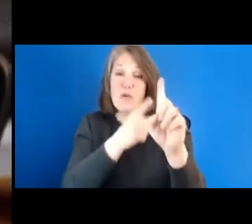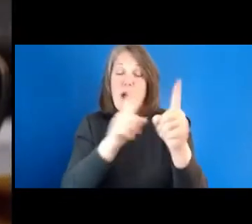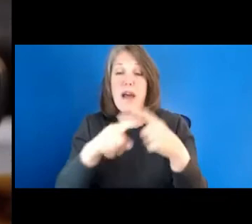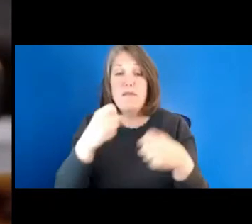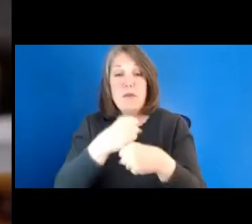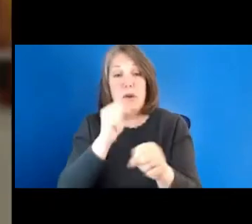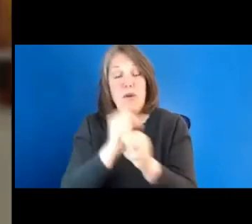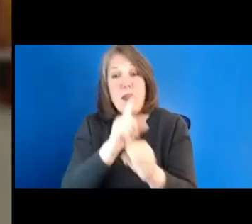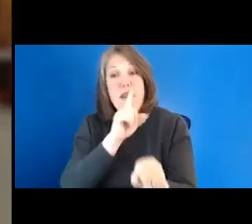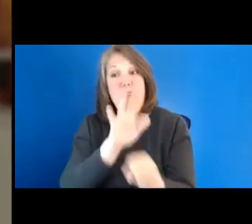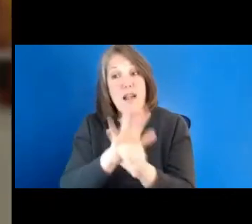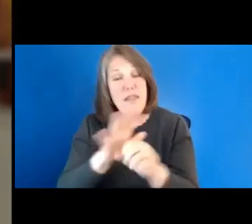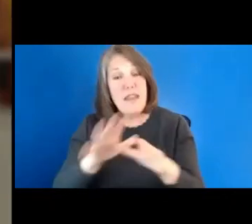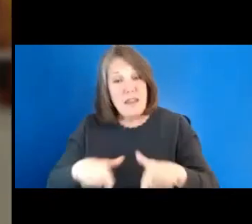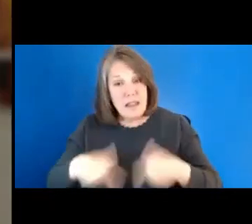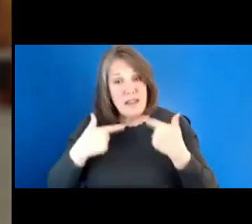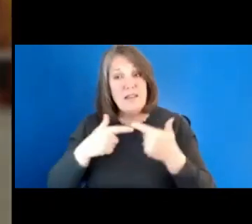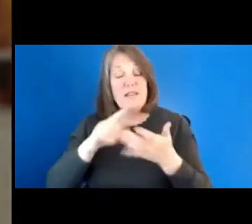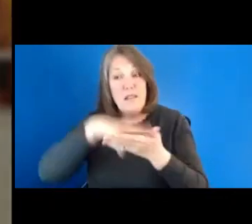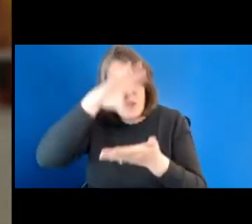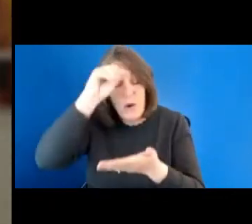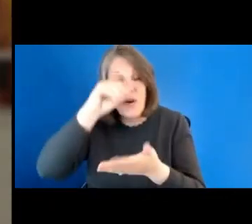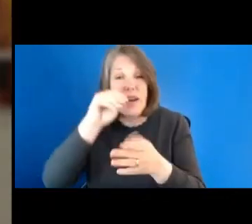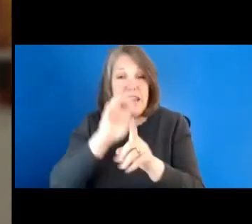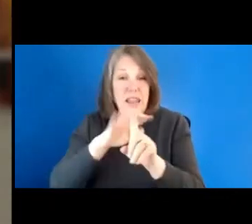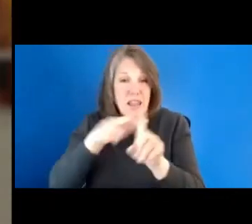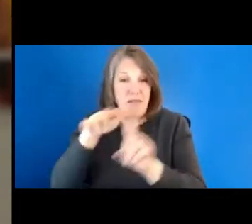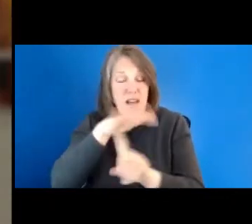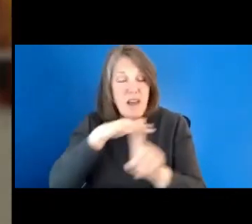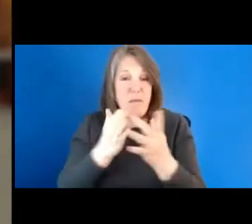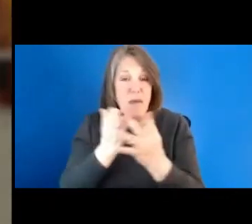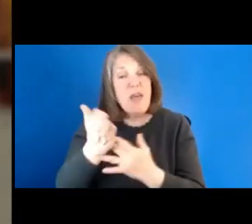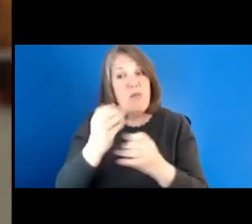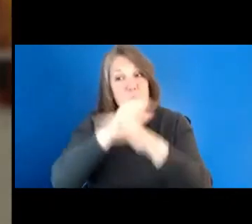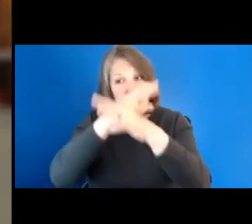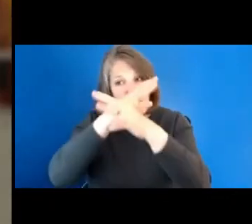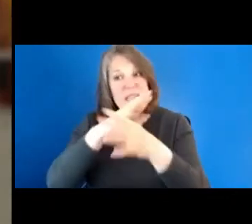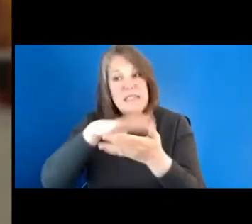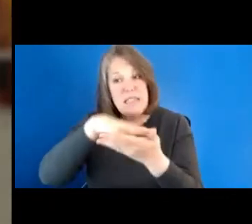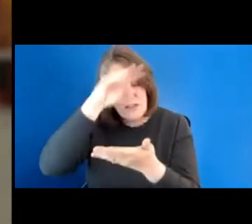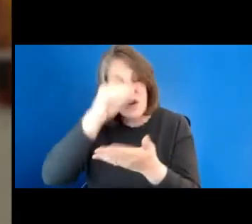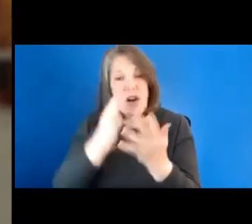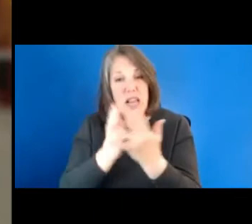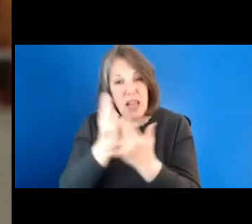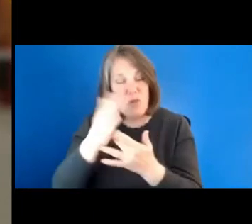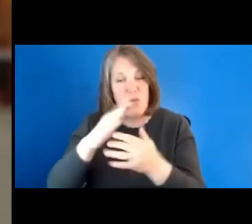authentic learning environment as we can through distance learning and the online environments